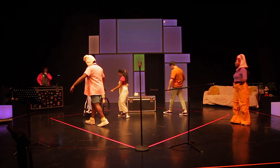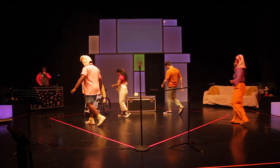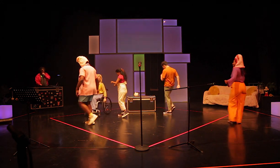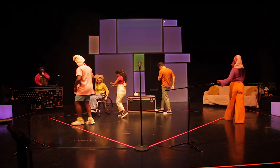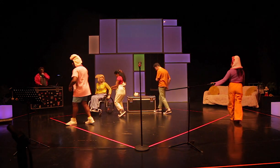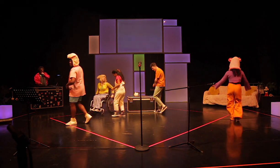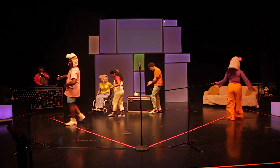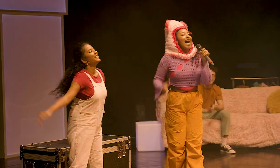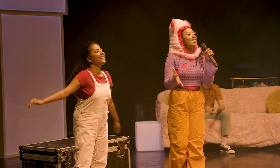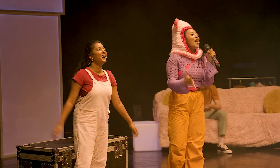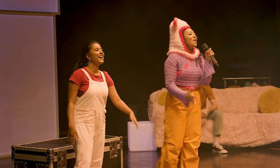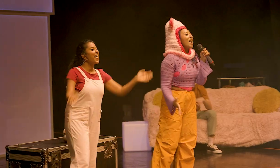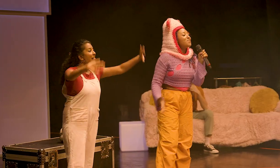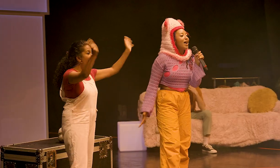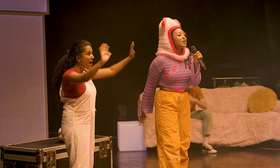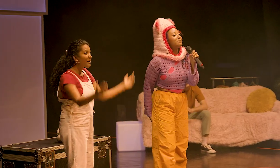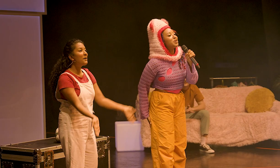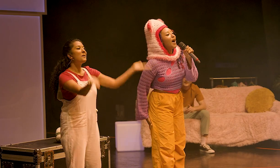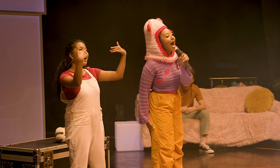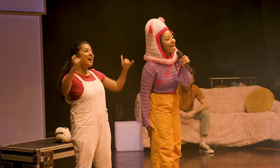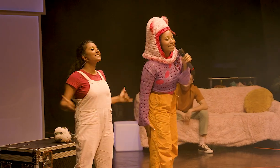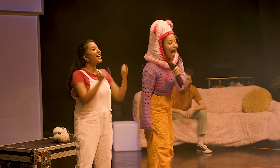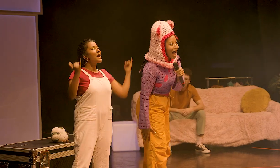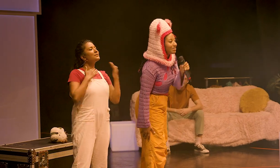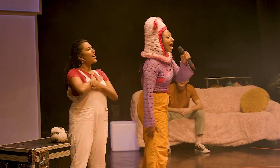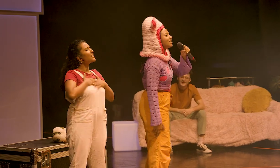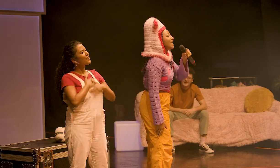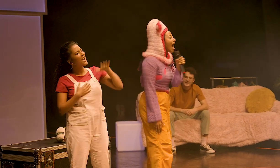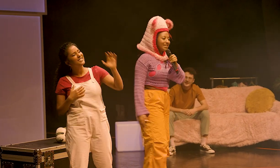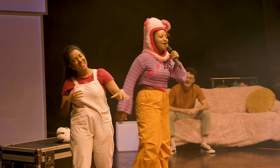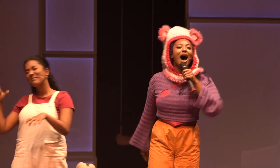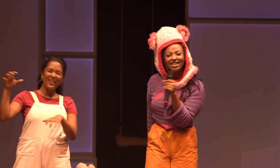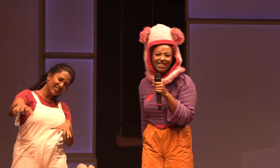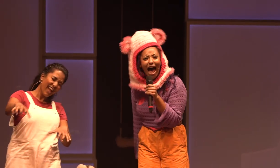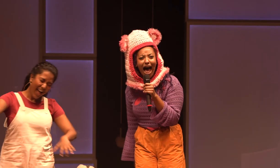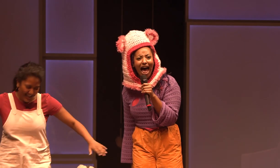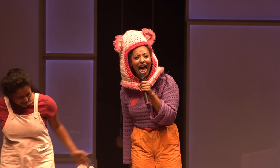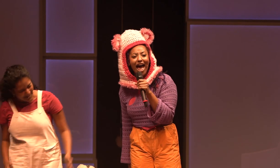Hello and welcome to High Times and Dirty Monsters!